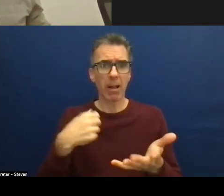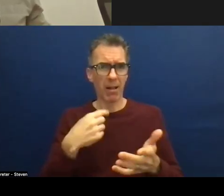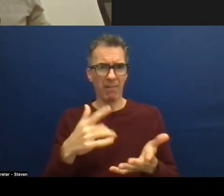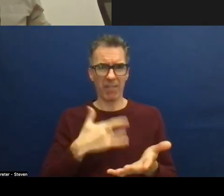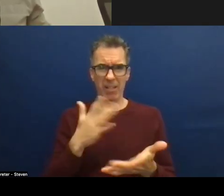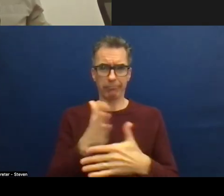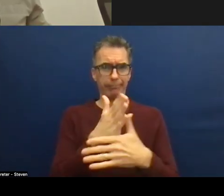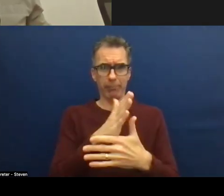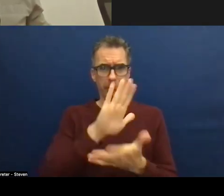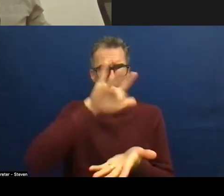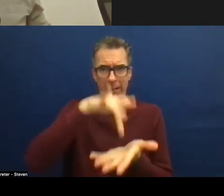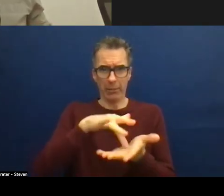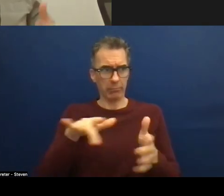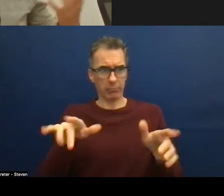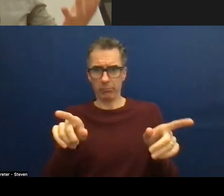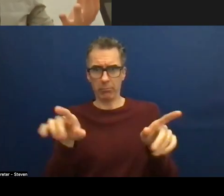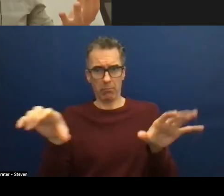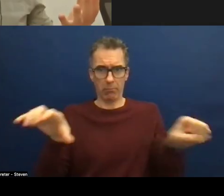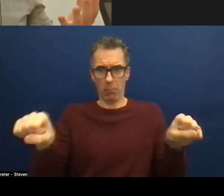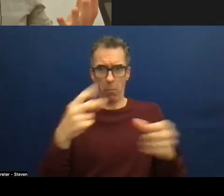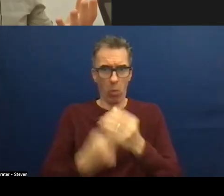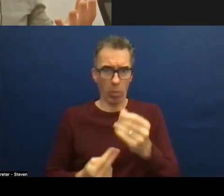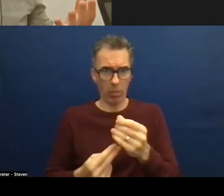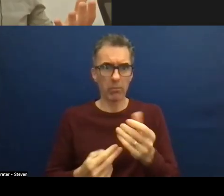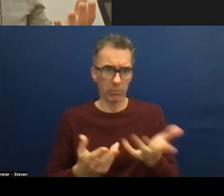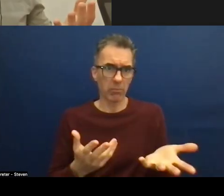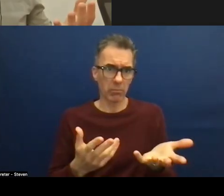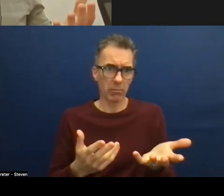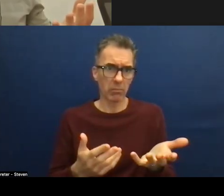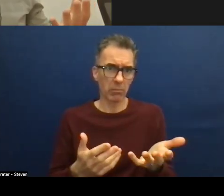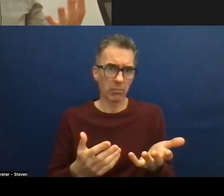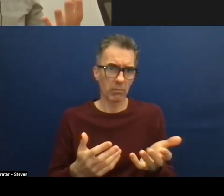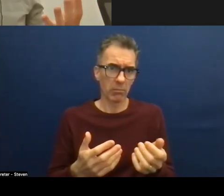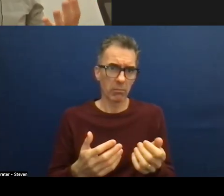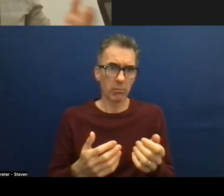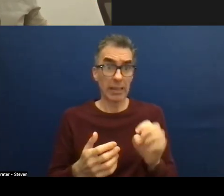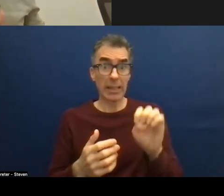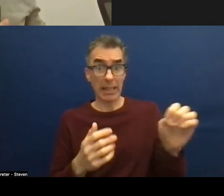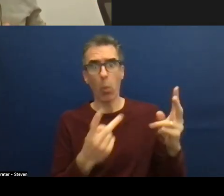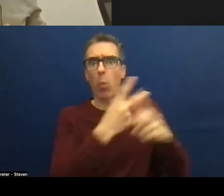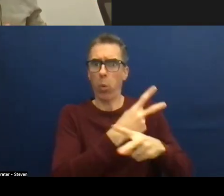It may not be as as big of an impact as East Colfax is, but it might be a little bit bigger